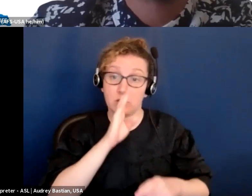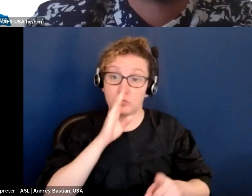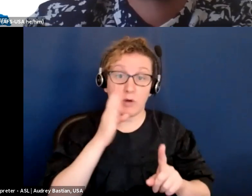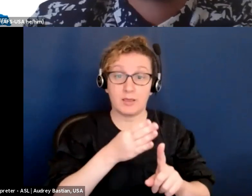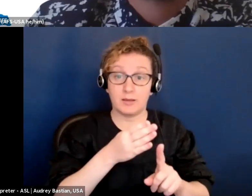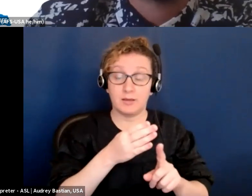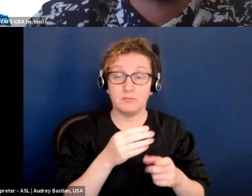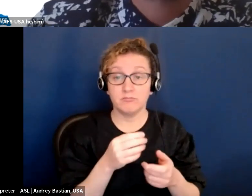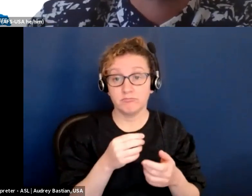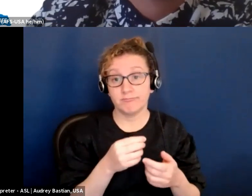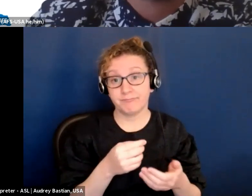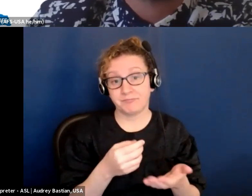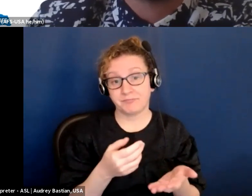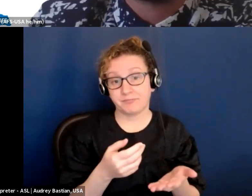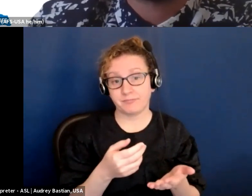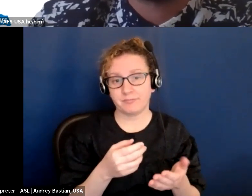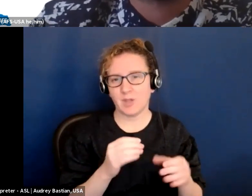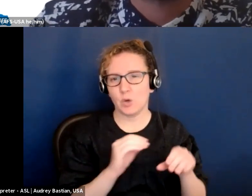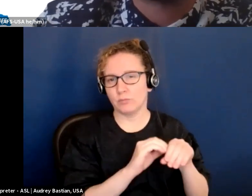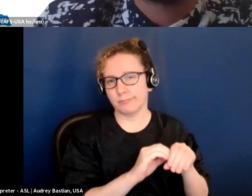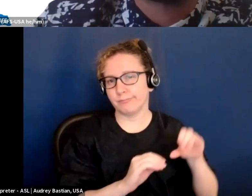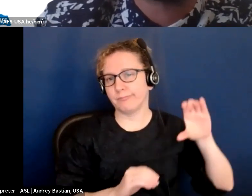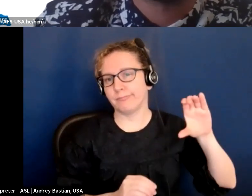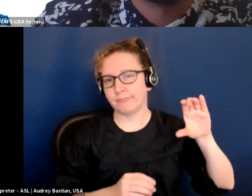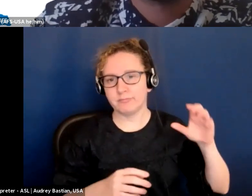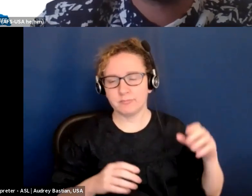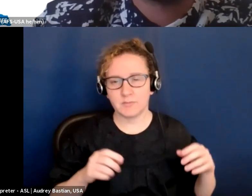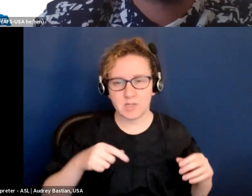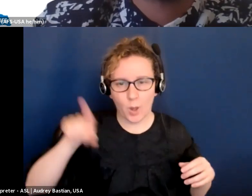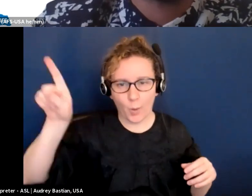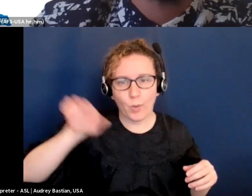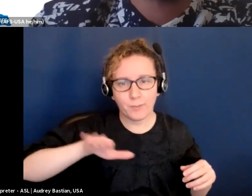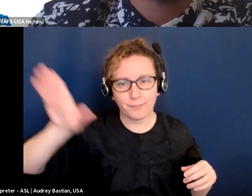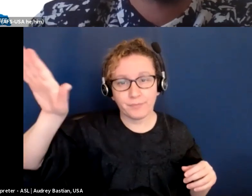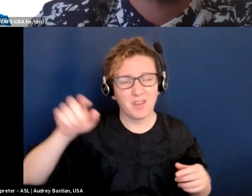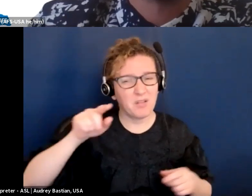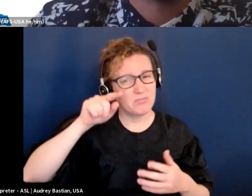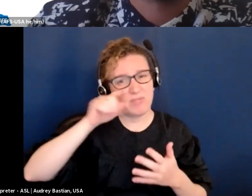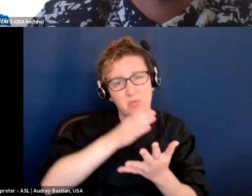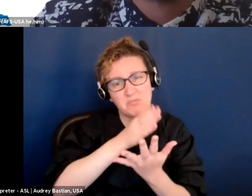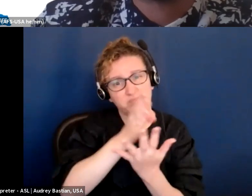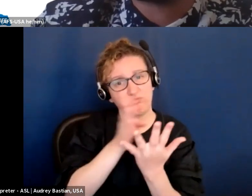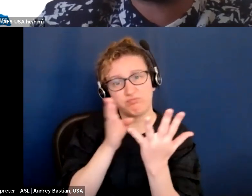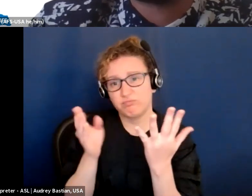There are several avenues that students can take to figure out how they can finance their